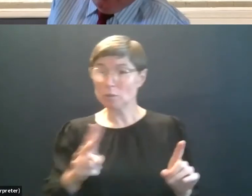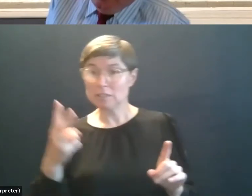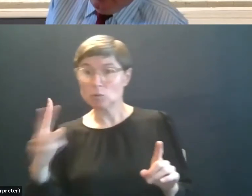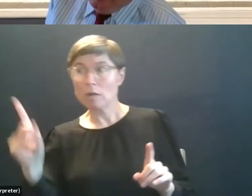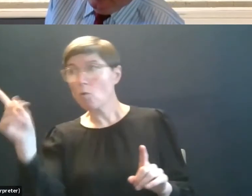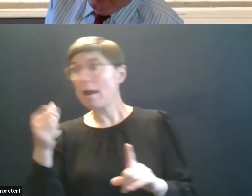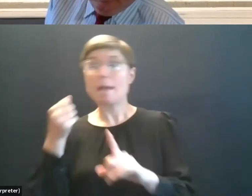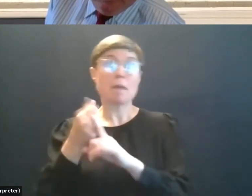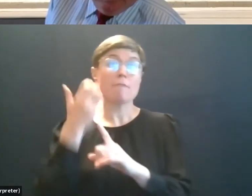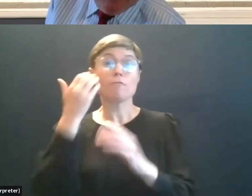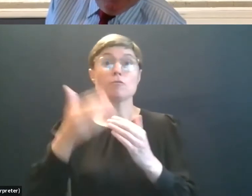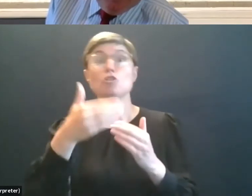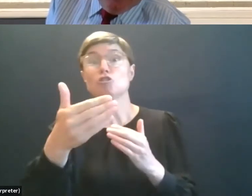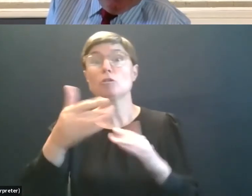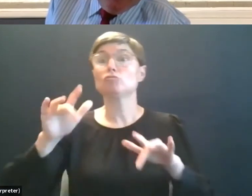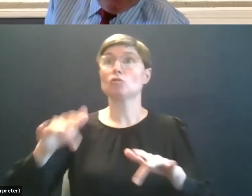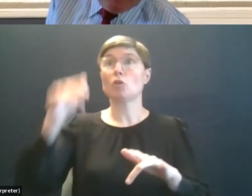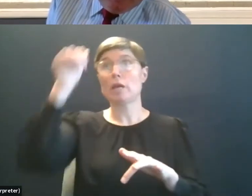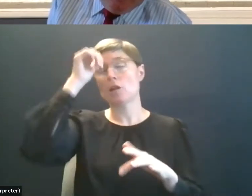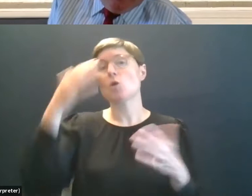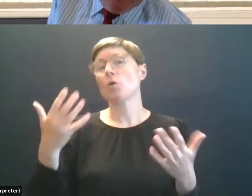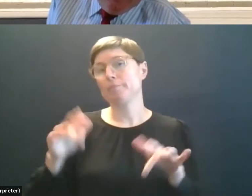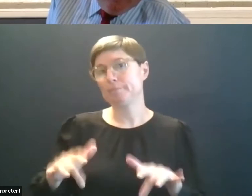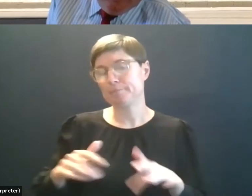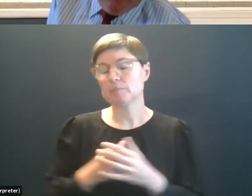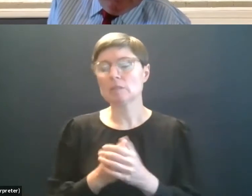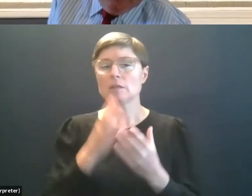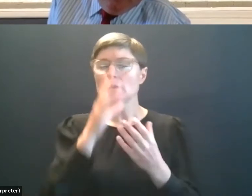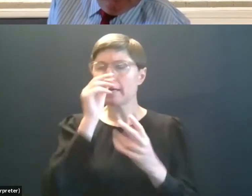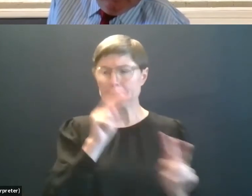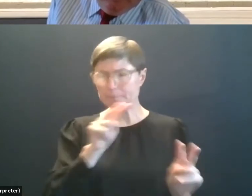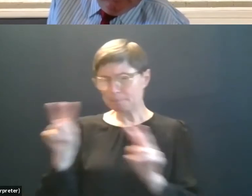You can see that people could take a number of positive lessons out of this and build